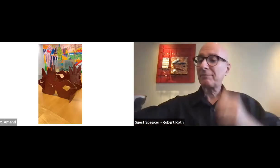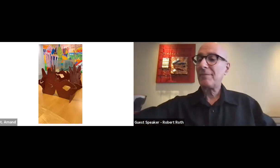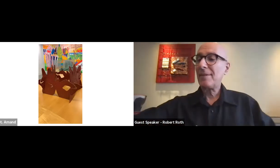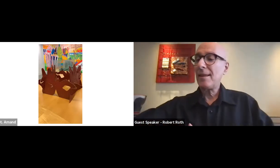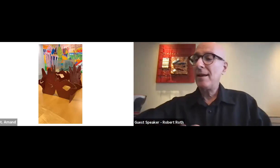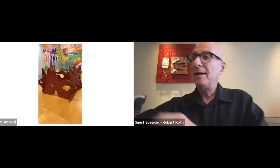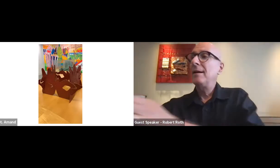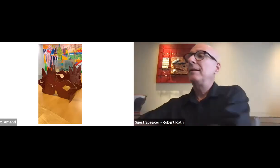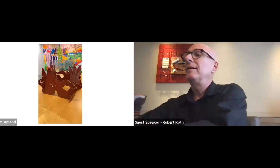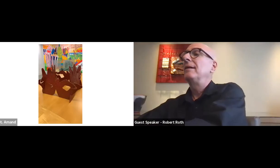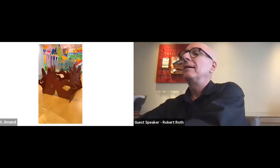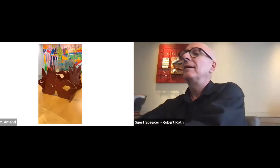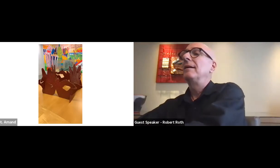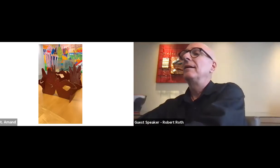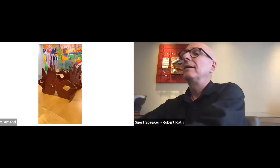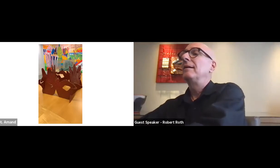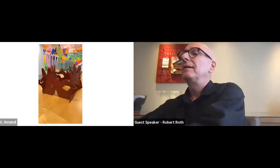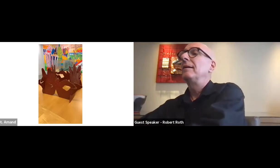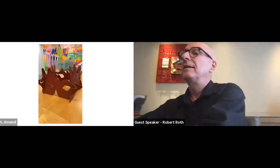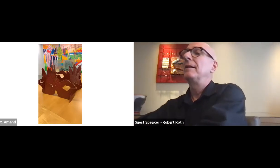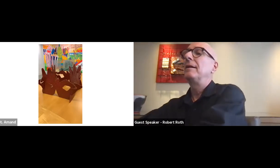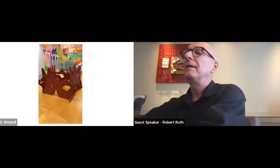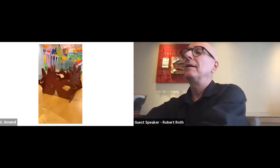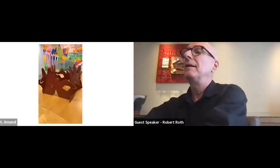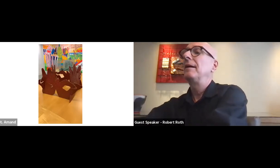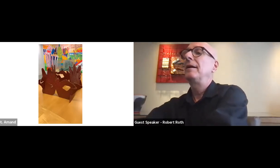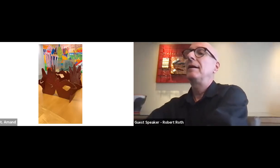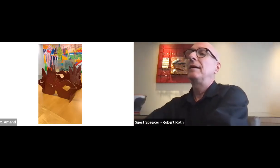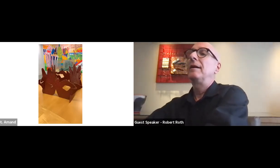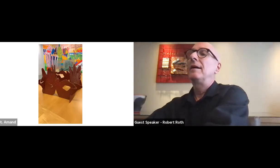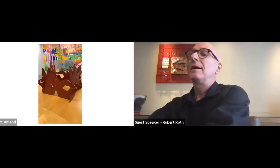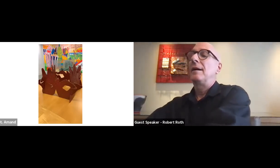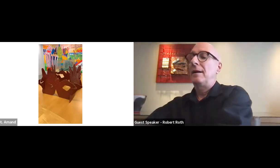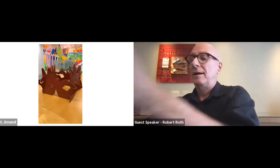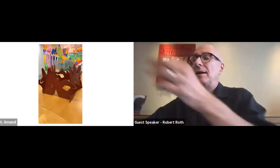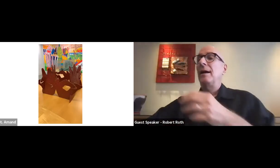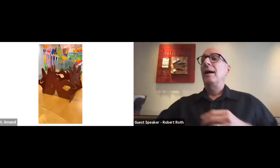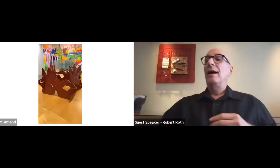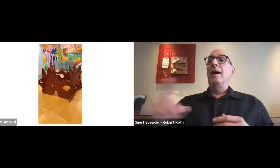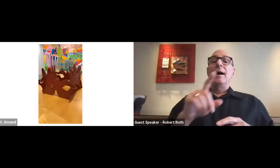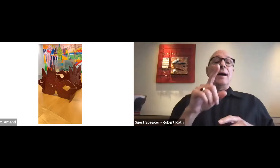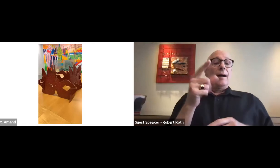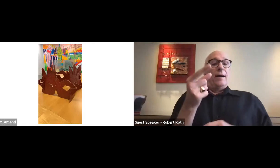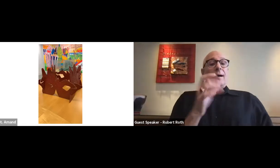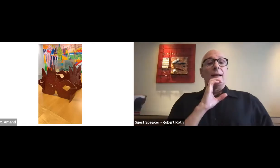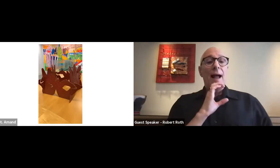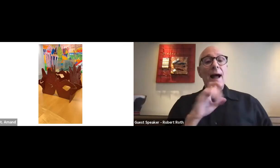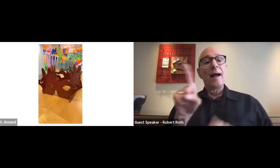if you look down on them, but the hands were interlocked with each other. Let's see.